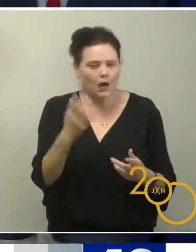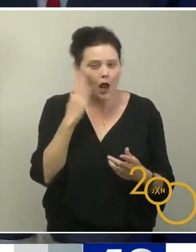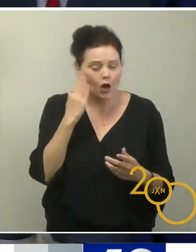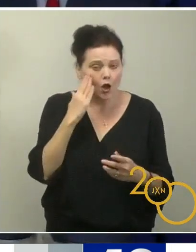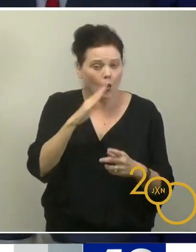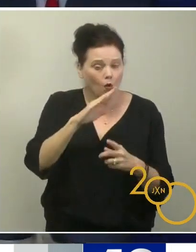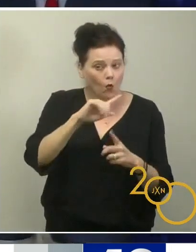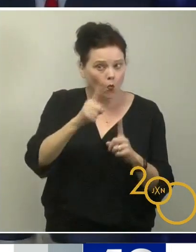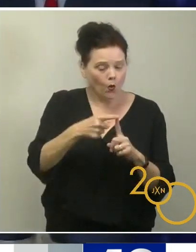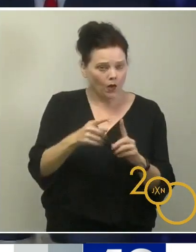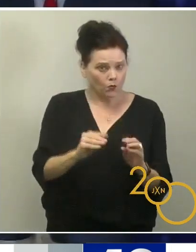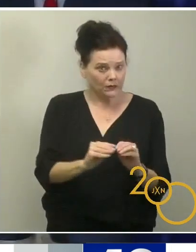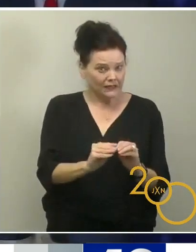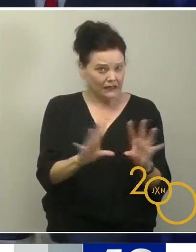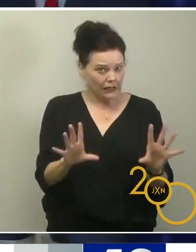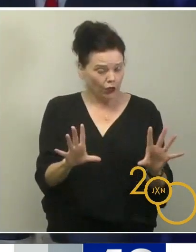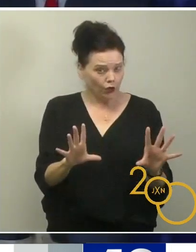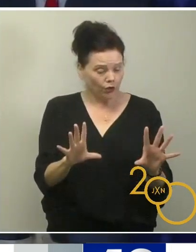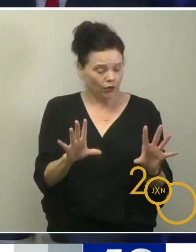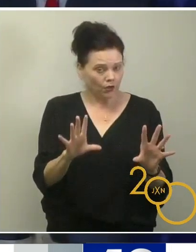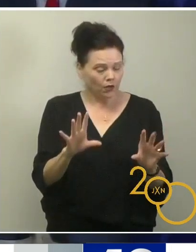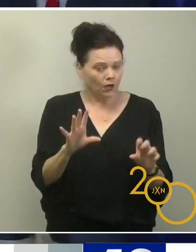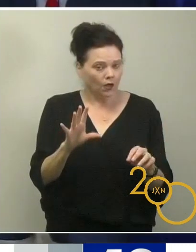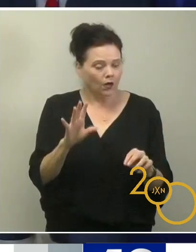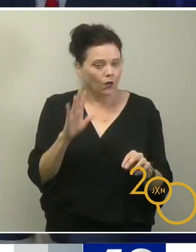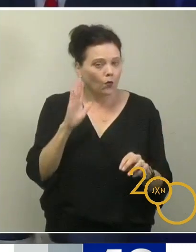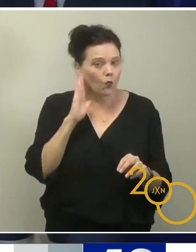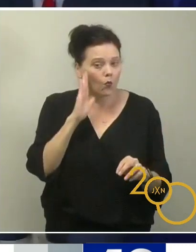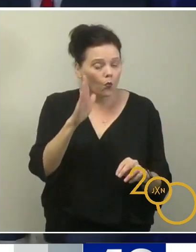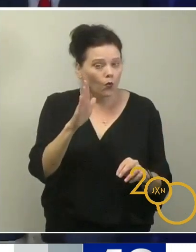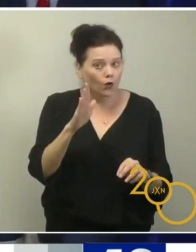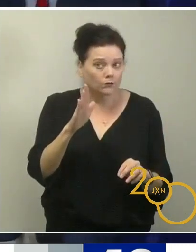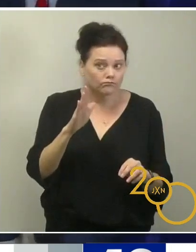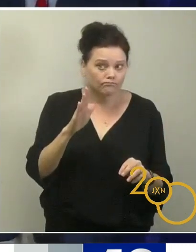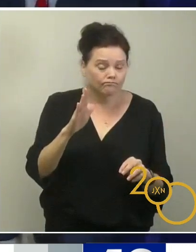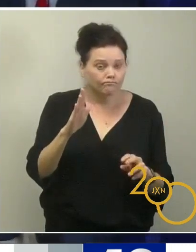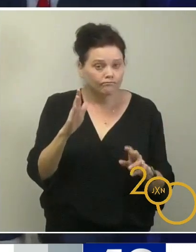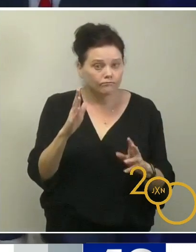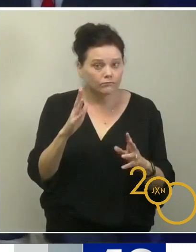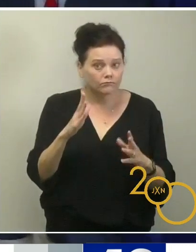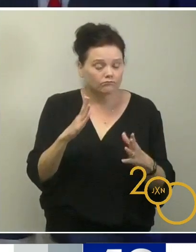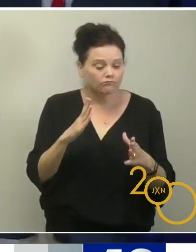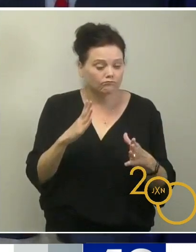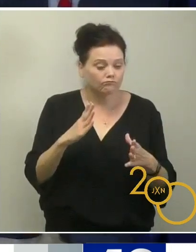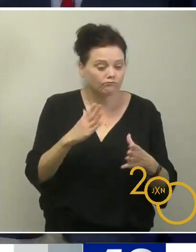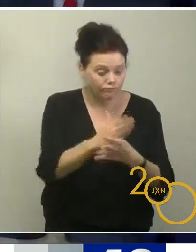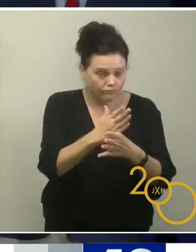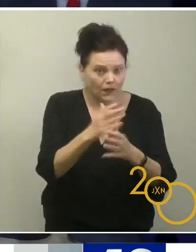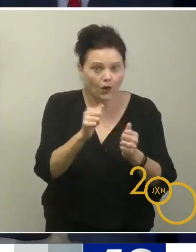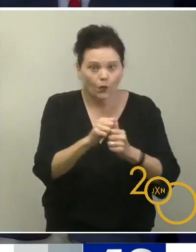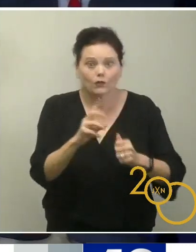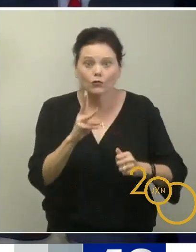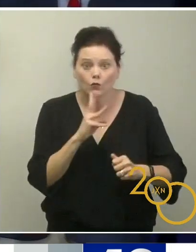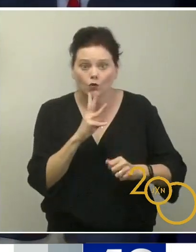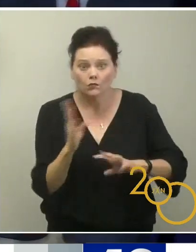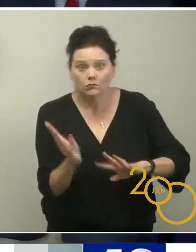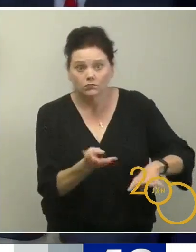IMMEDIATELY. OR WITHIN 12 HOURS OR 24 HOURS. I DO KNOW WHEN IT BECAME VERY